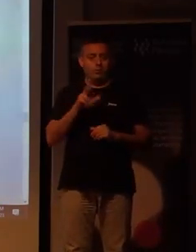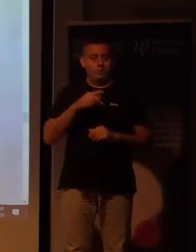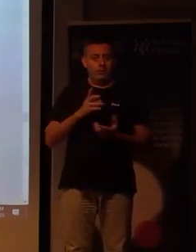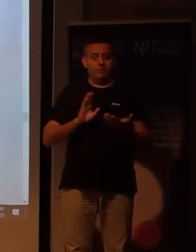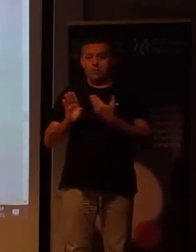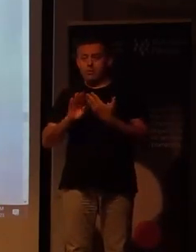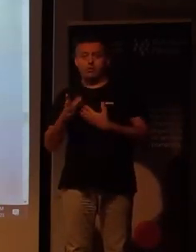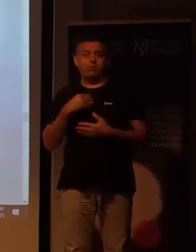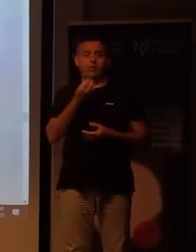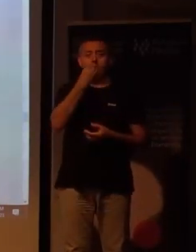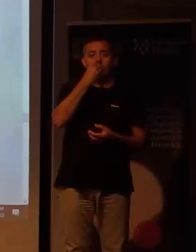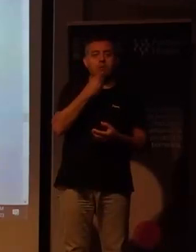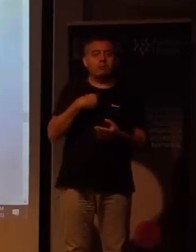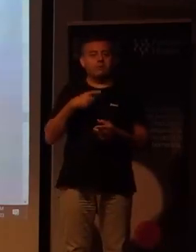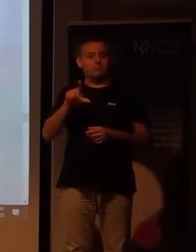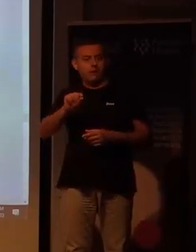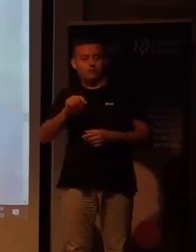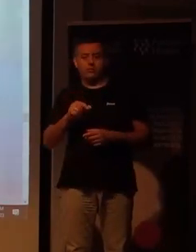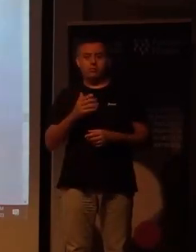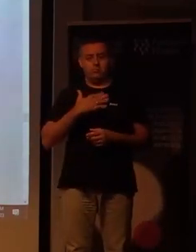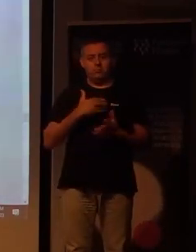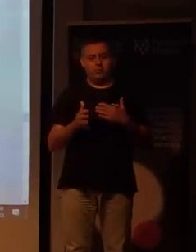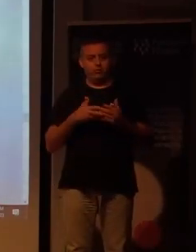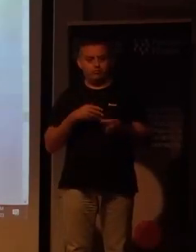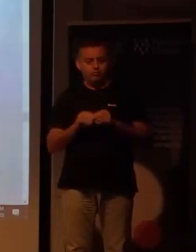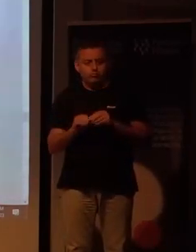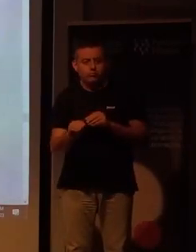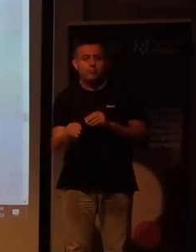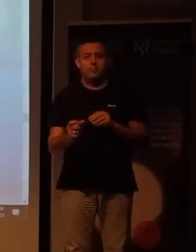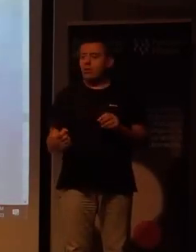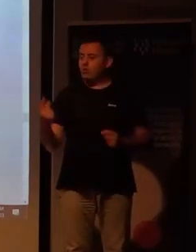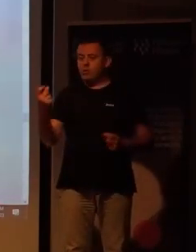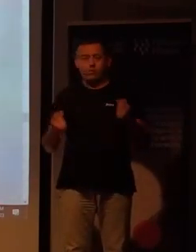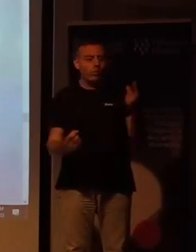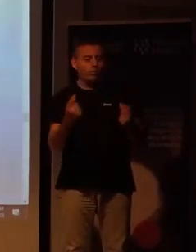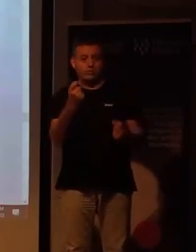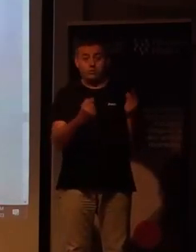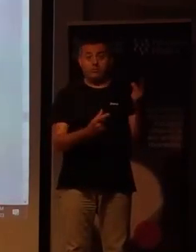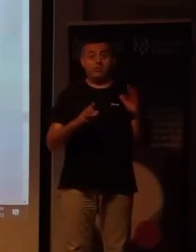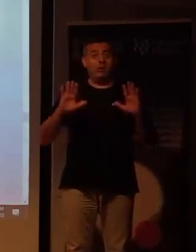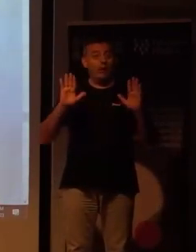more cheaply ends up becoming a vehicle for the community